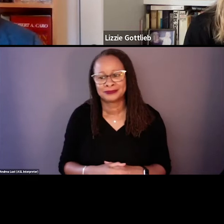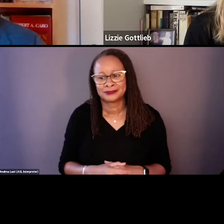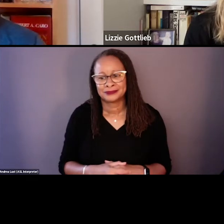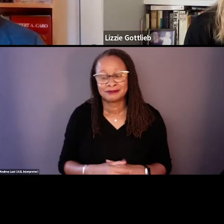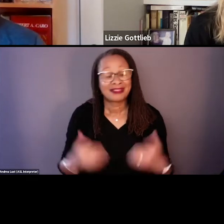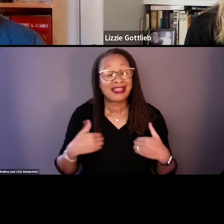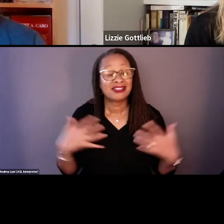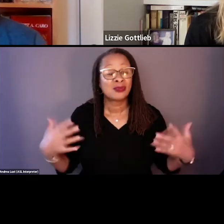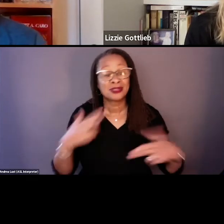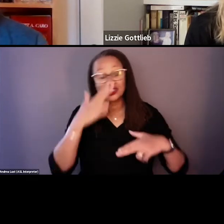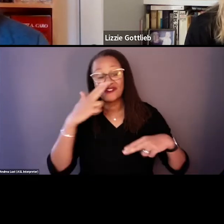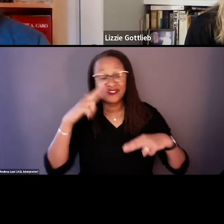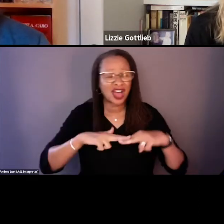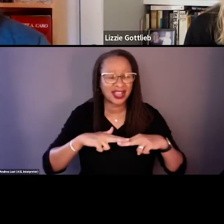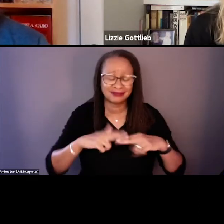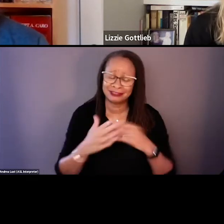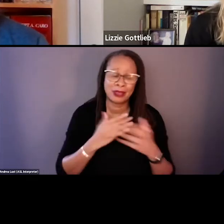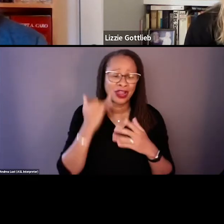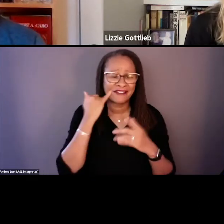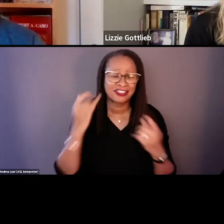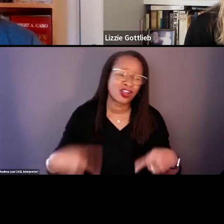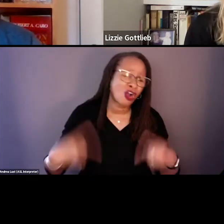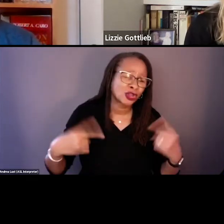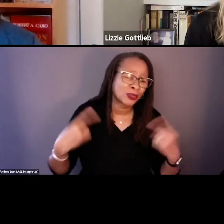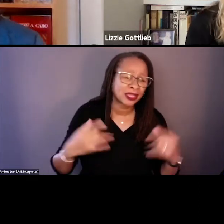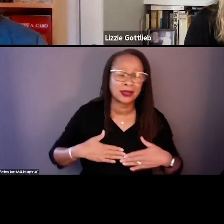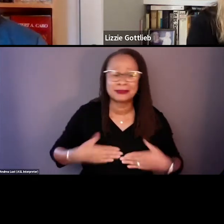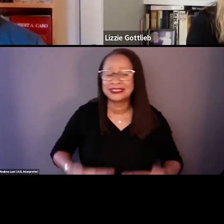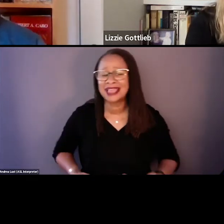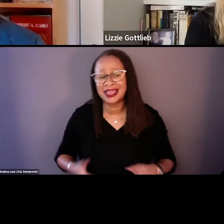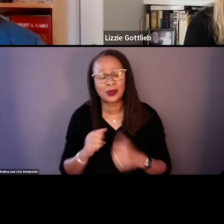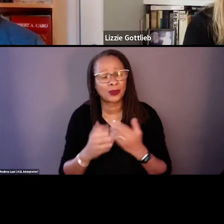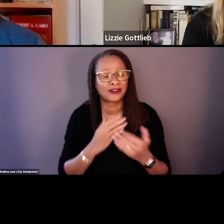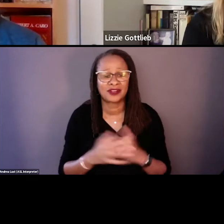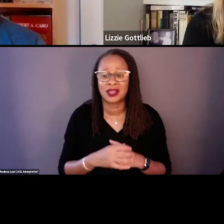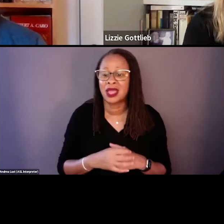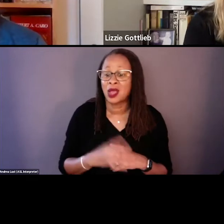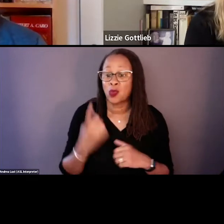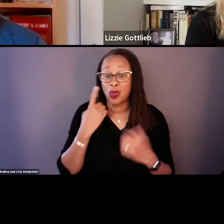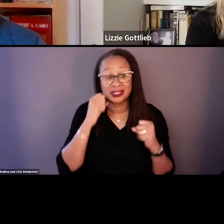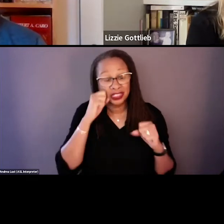And I think they have so much fun, even if they're angry and upset. You know, one of the things that surprised me as I made the film was